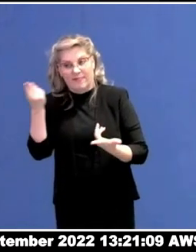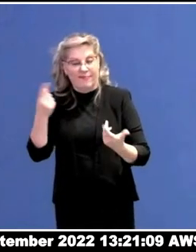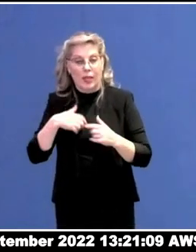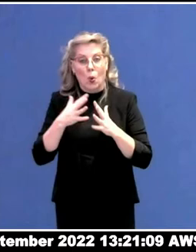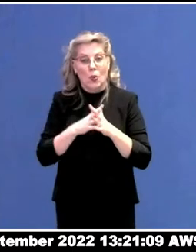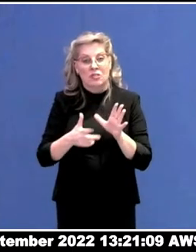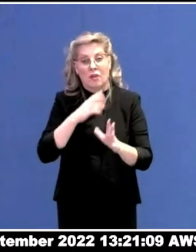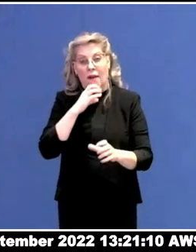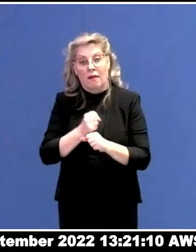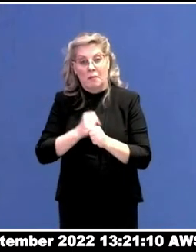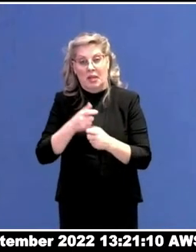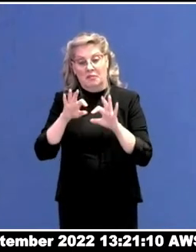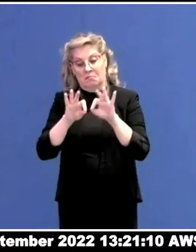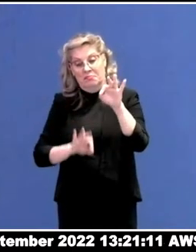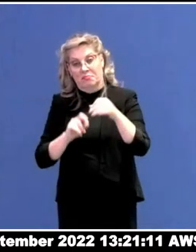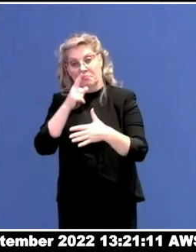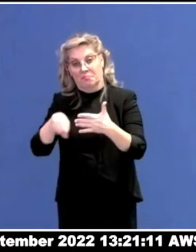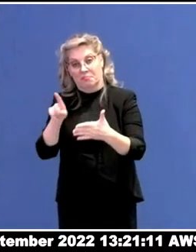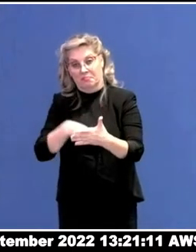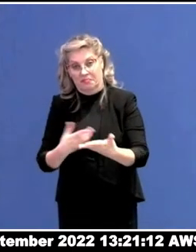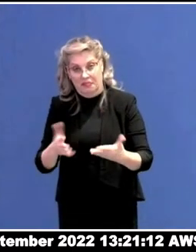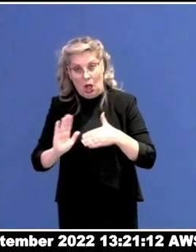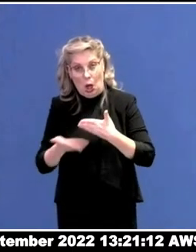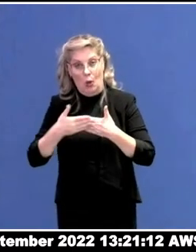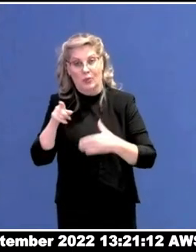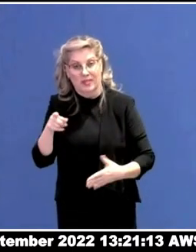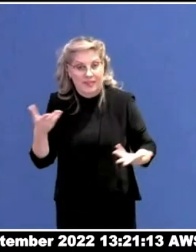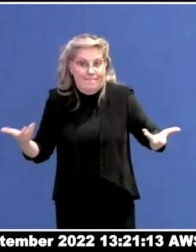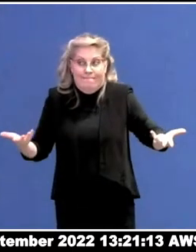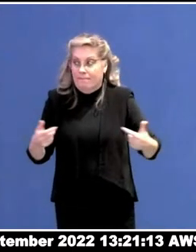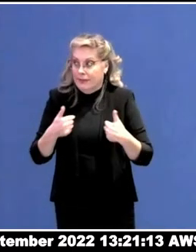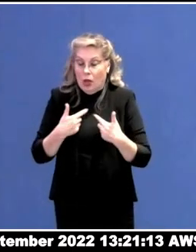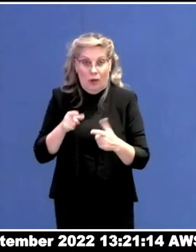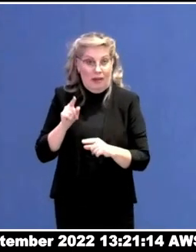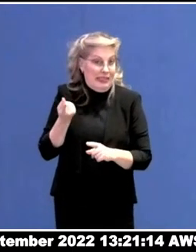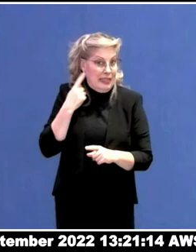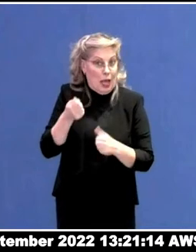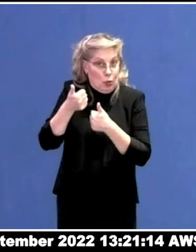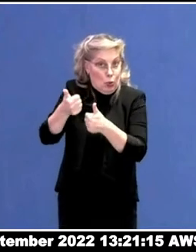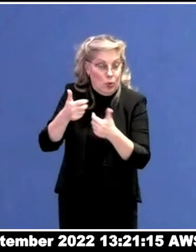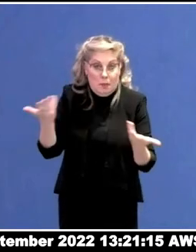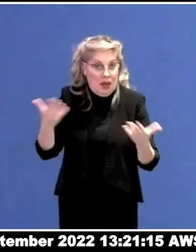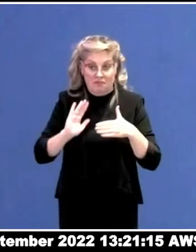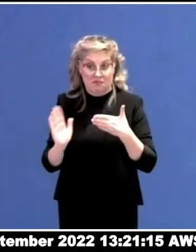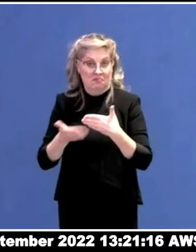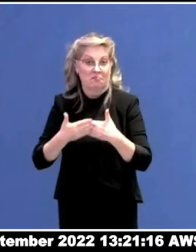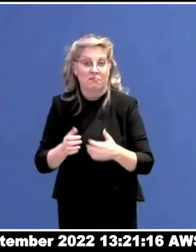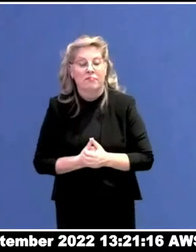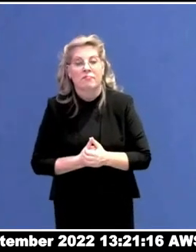Ms Kilroy, do you have any examples which address the Chair's question? Yes, thank you. I don't believe there is any good practice with regards to